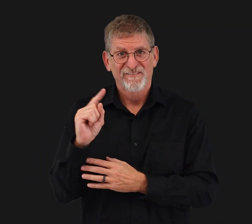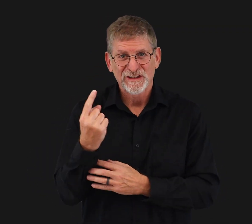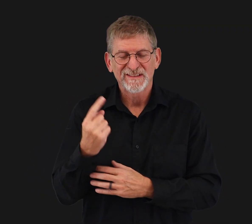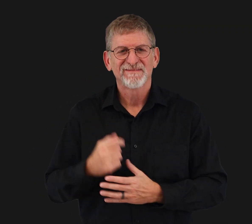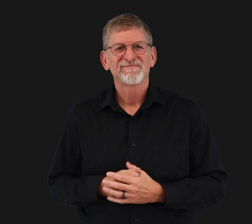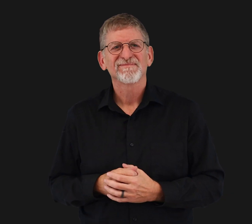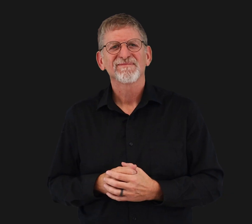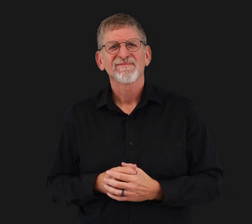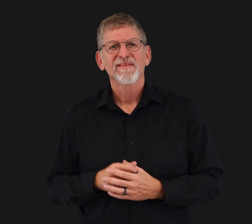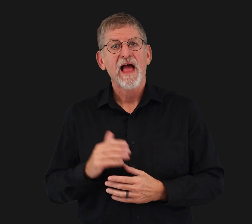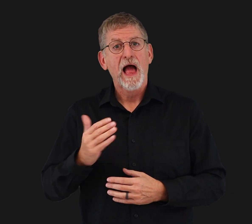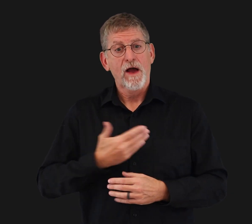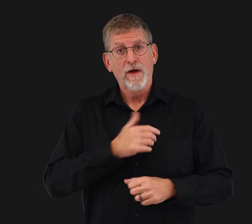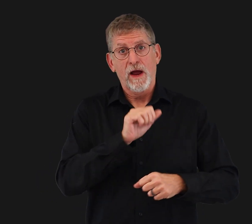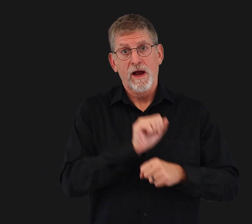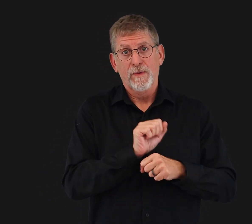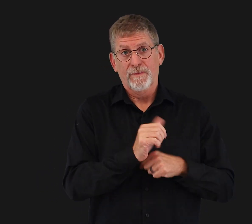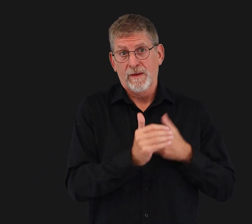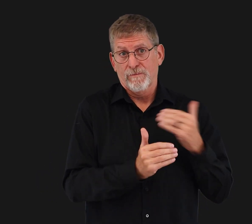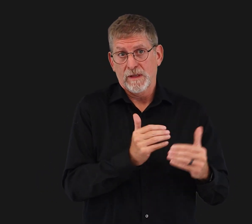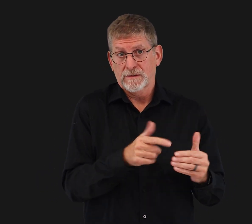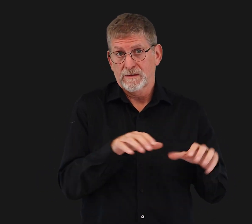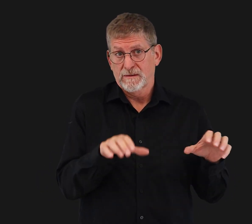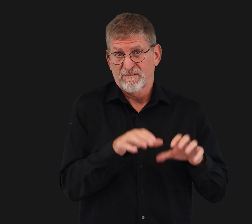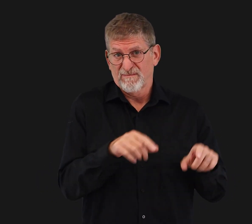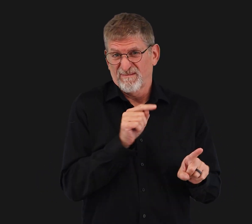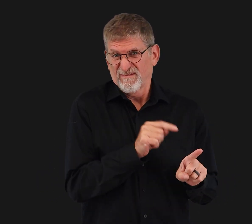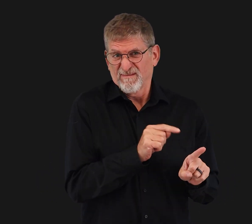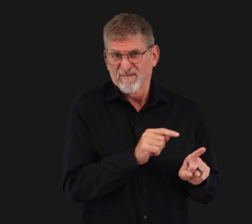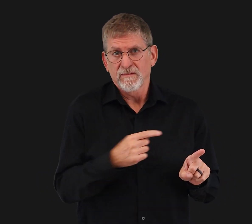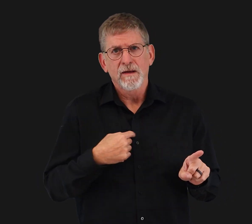• In our employment practices,